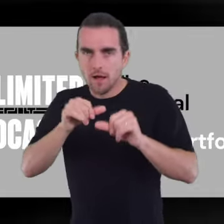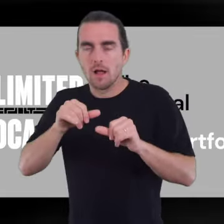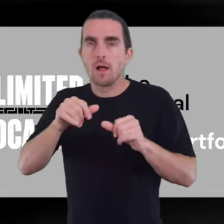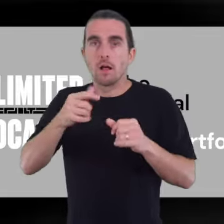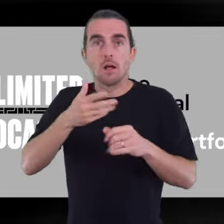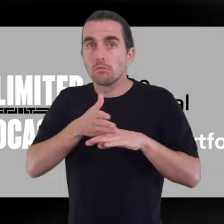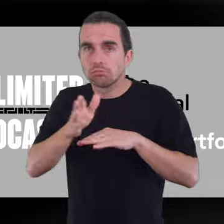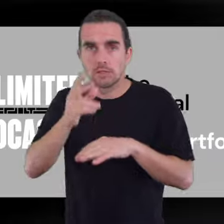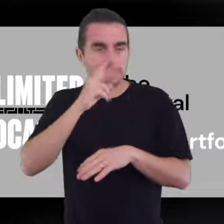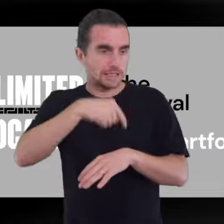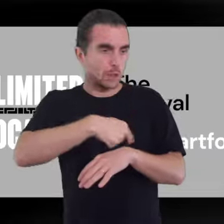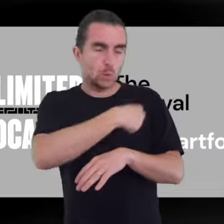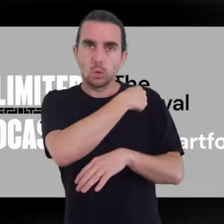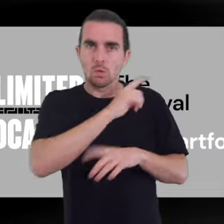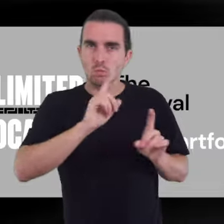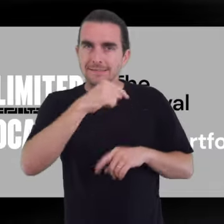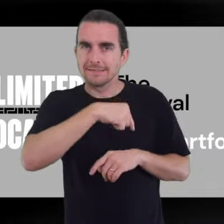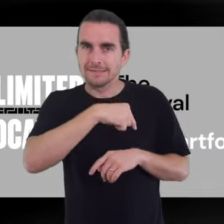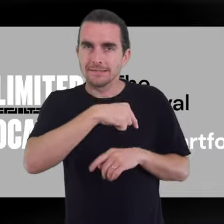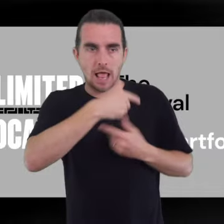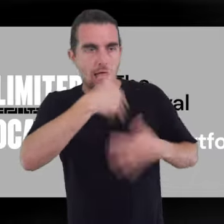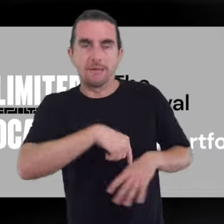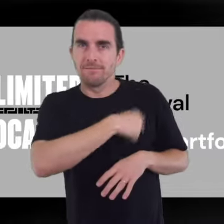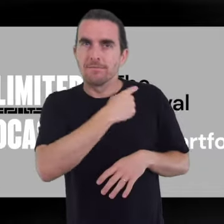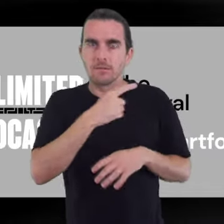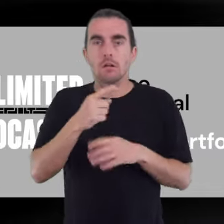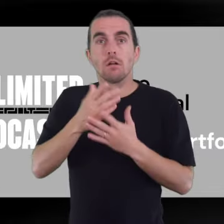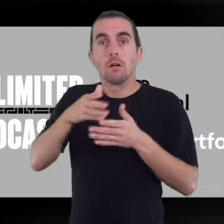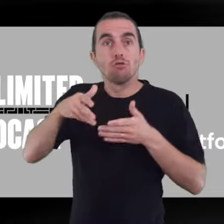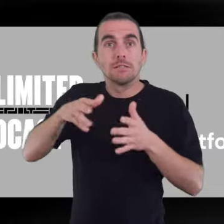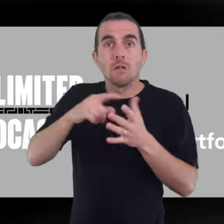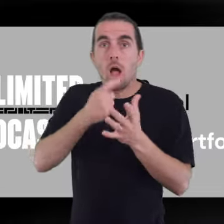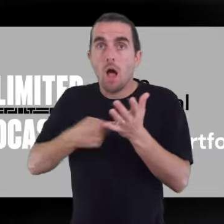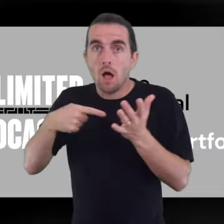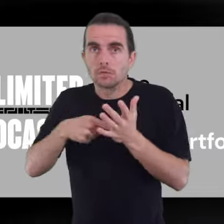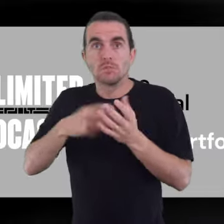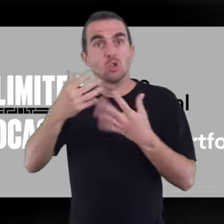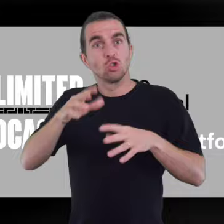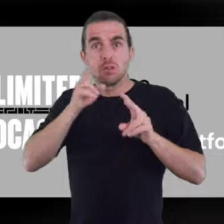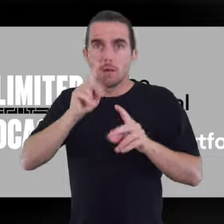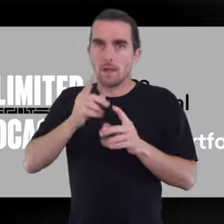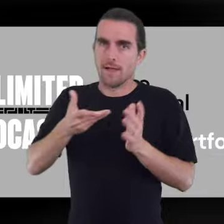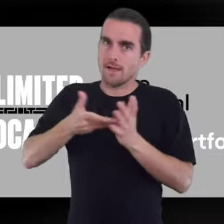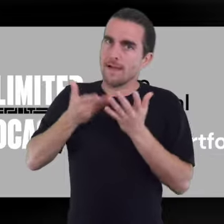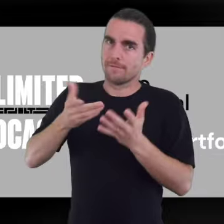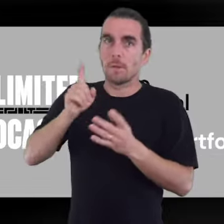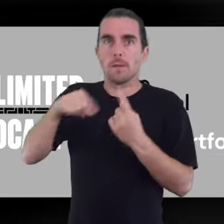So there's kind of a street art aspect to this, not necessarily about visibility, but about giving people an opportunity, through motion,